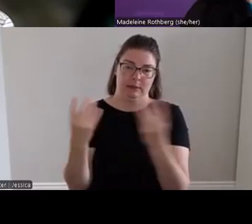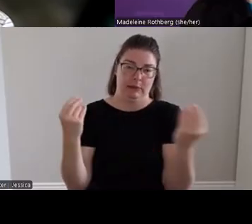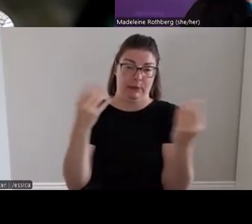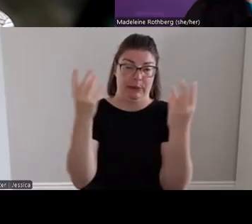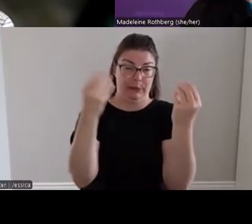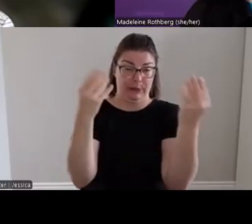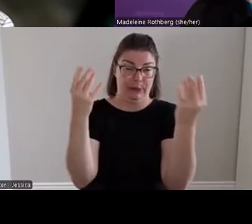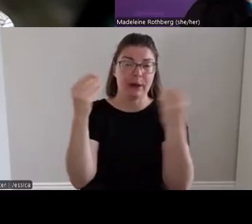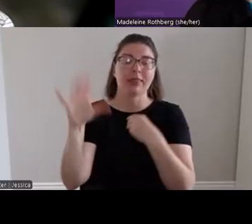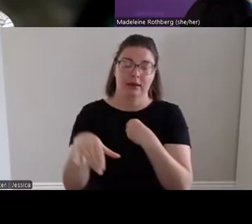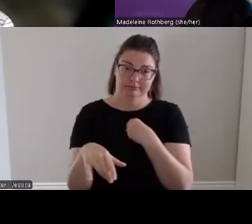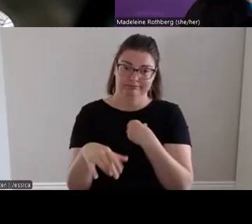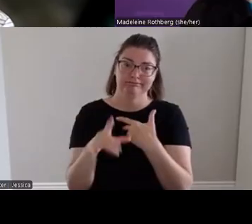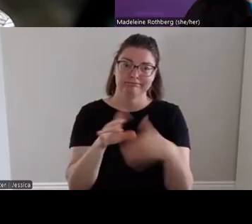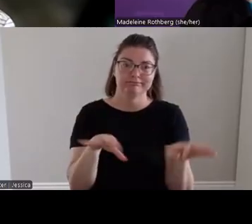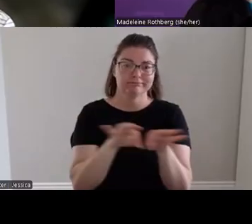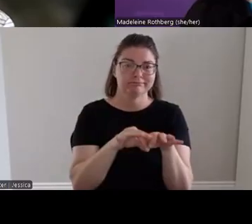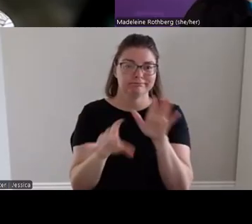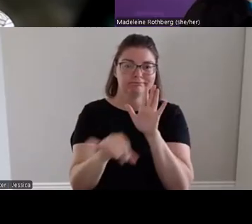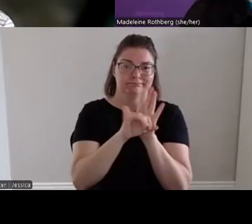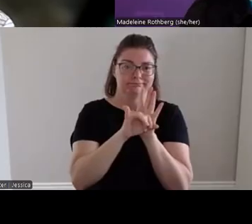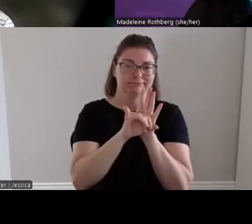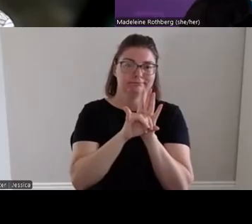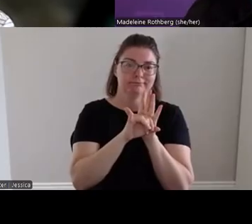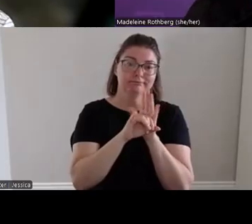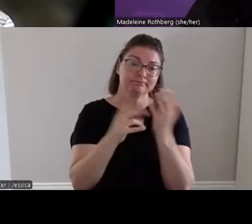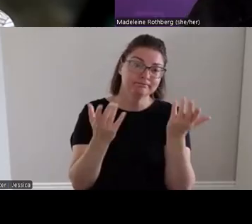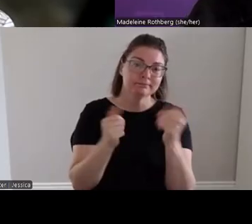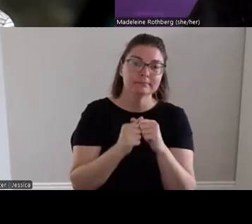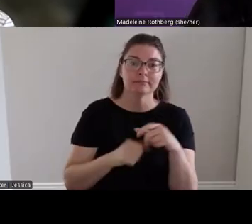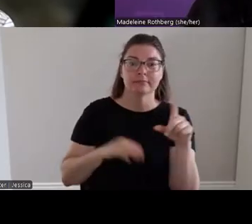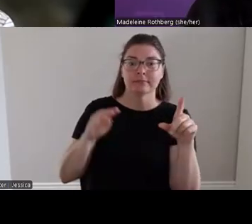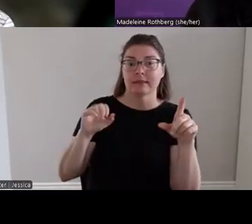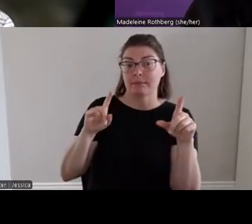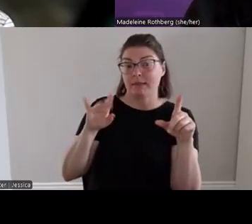of thing which would be... an issue. (Madeleine Rothberg) Yeah, and I can say that, historically,